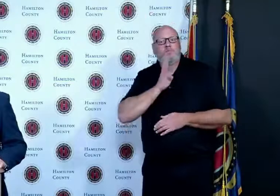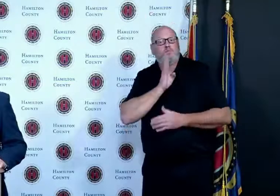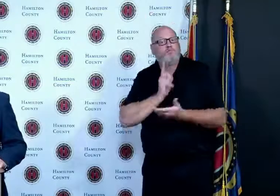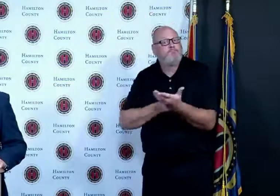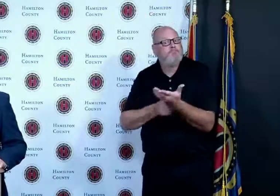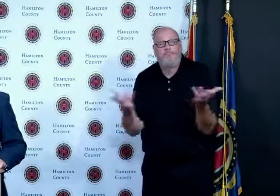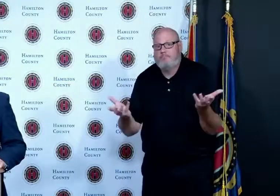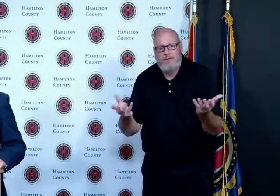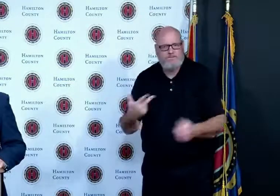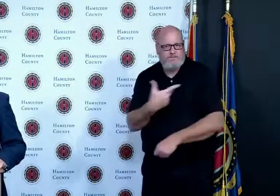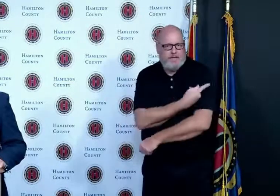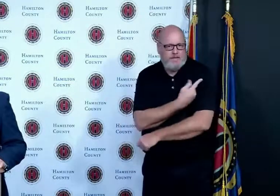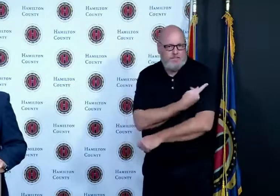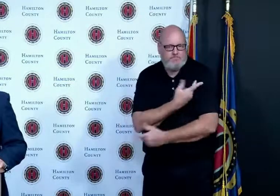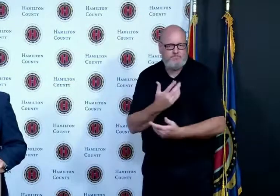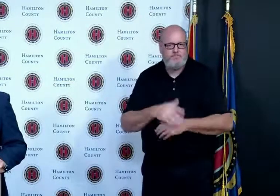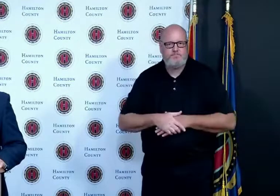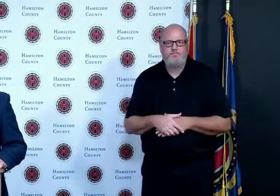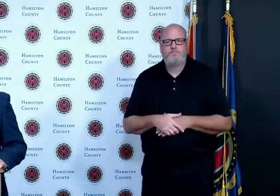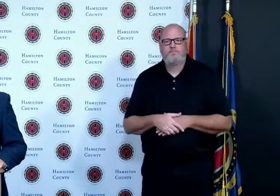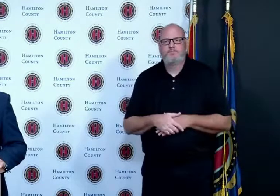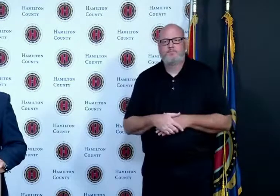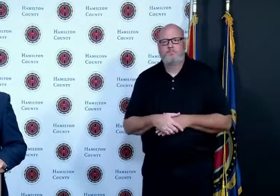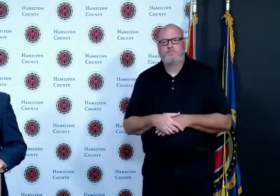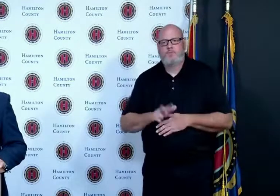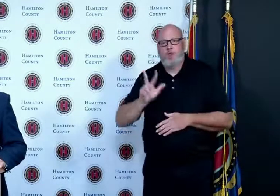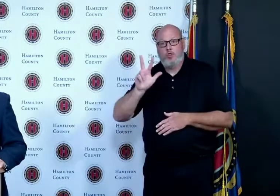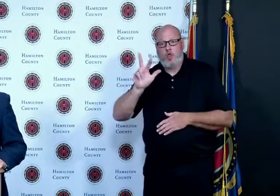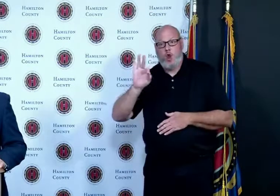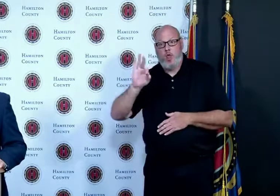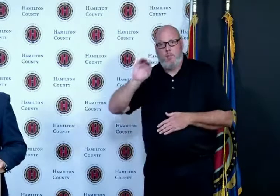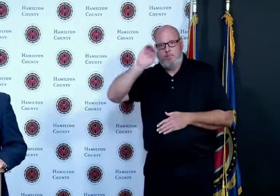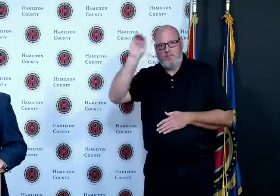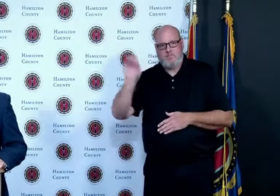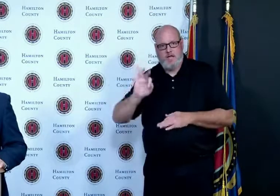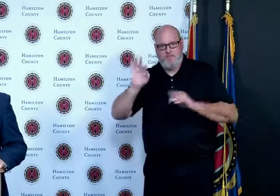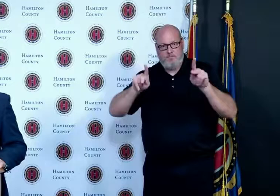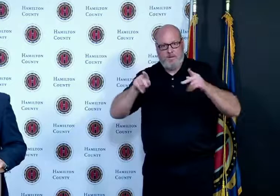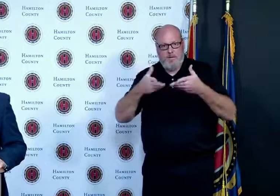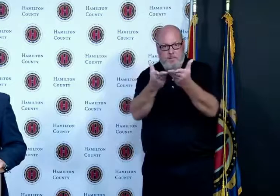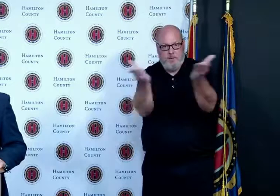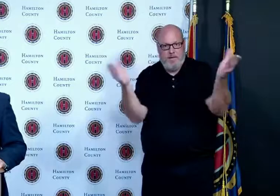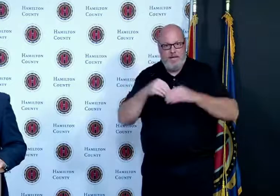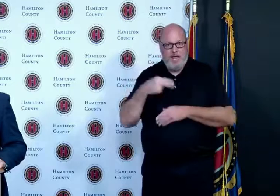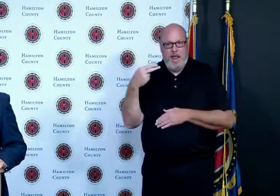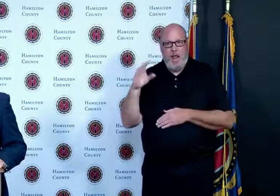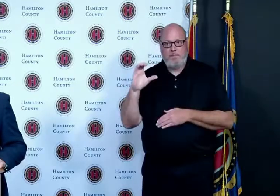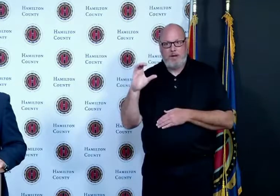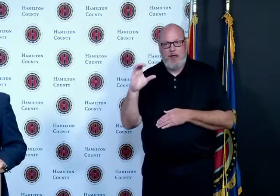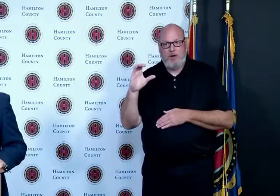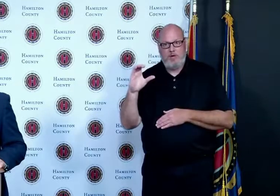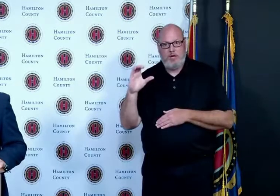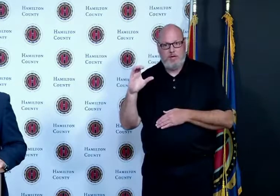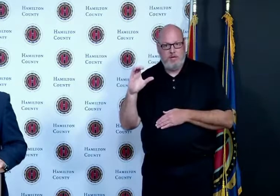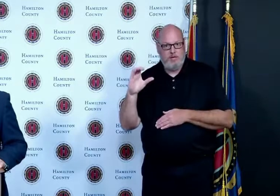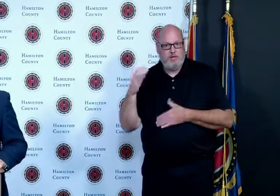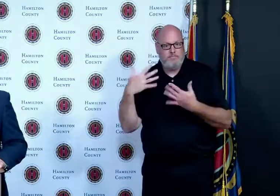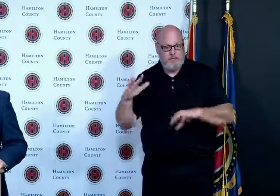vaccinated 39 percent of Hamilton County residents which translates to 320,000 residents there are